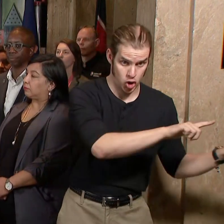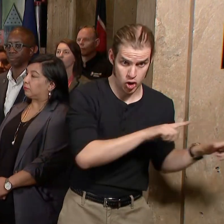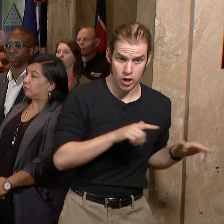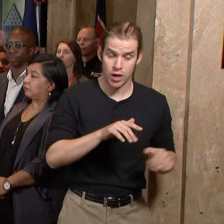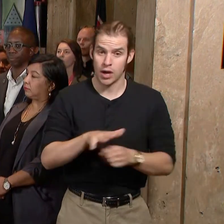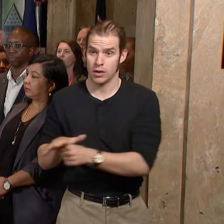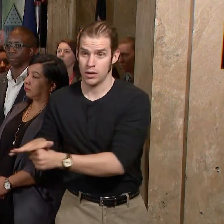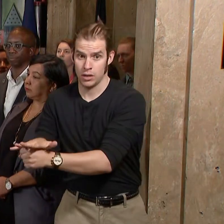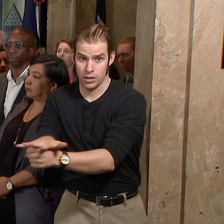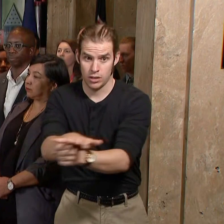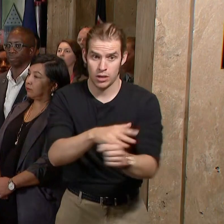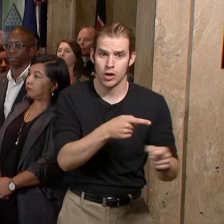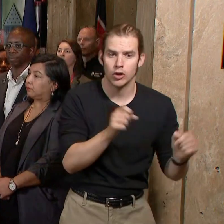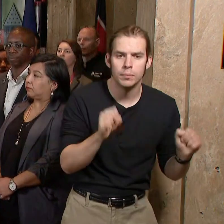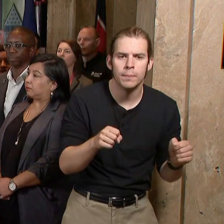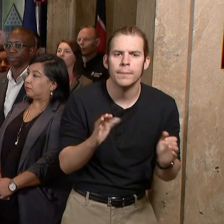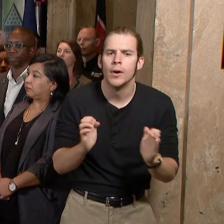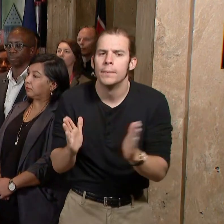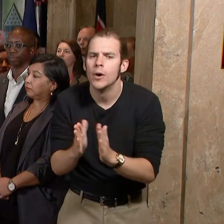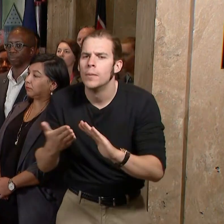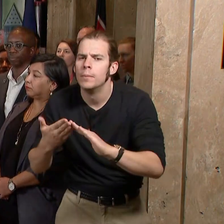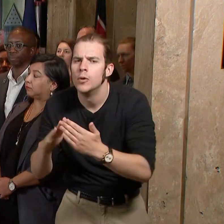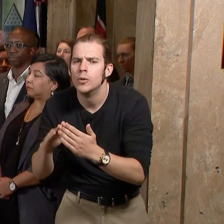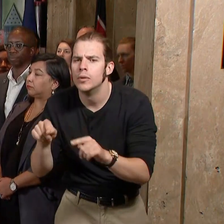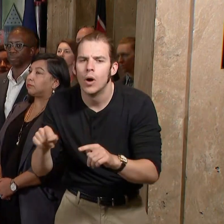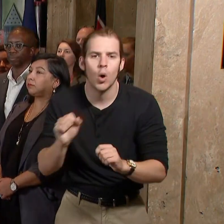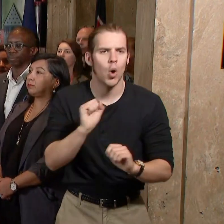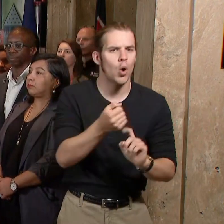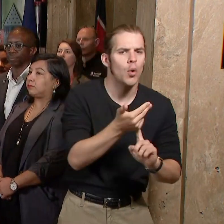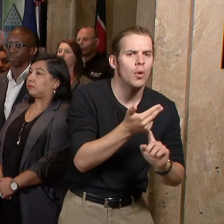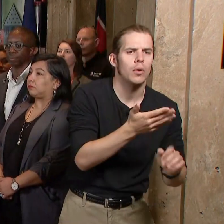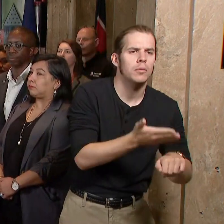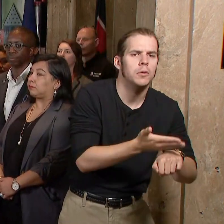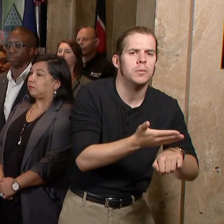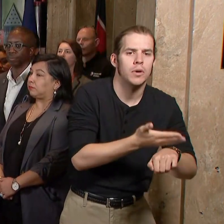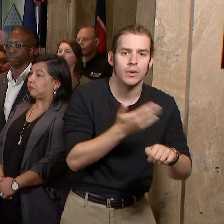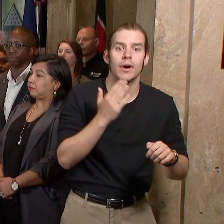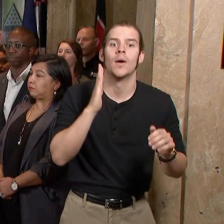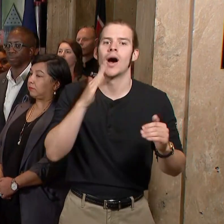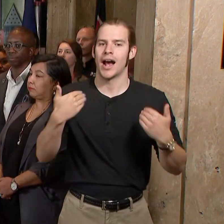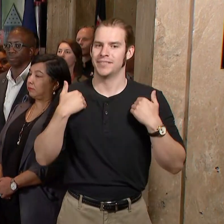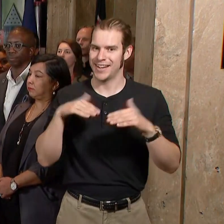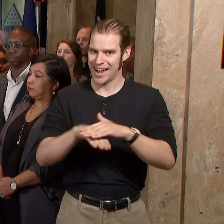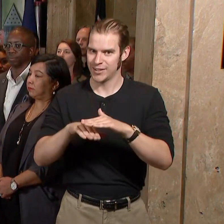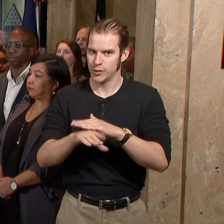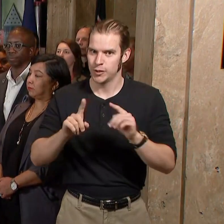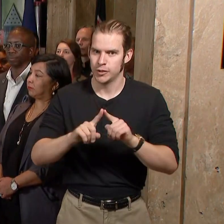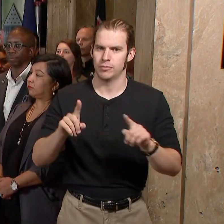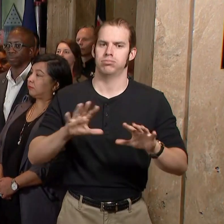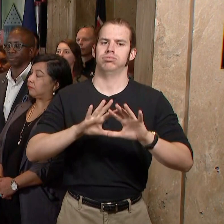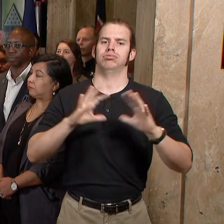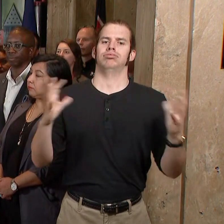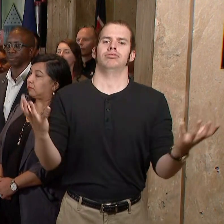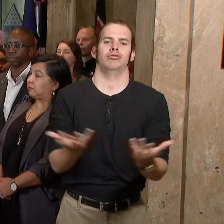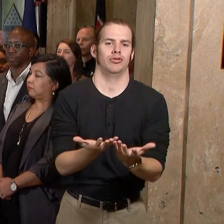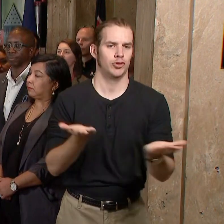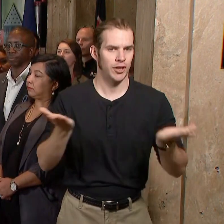Micro communities or whether their hotel conversions, will have access to the wraparound services like addiction treatment and mental health support. And so that also is a really critical need